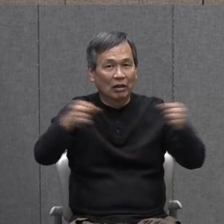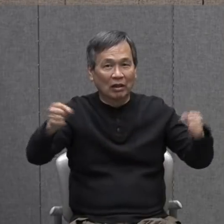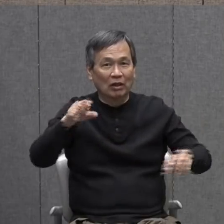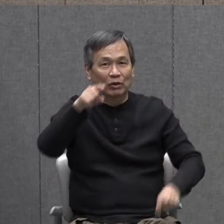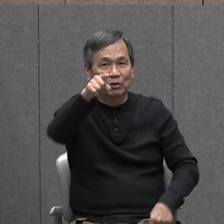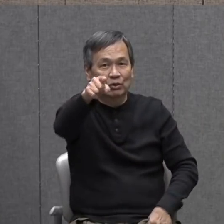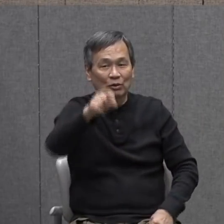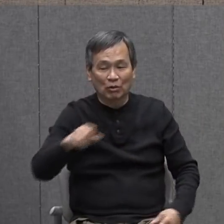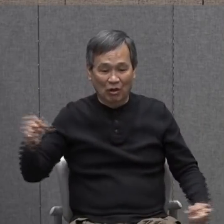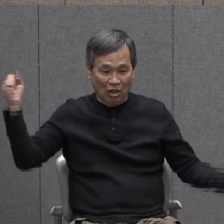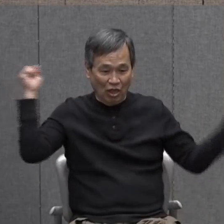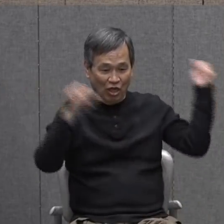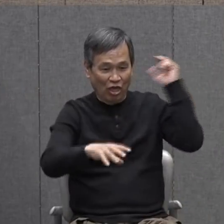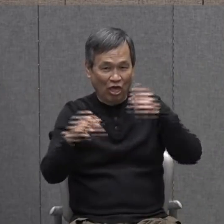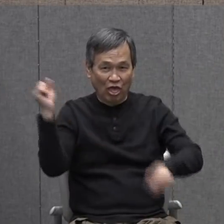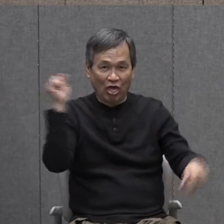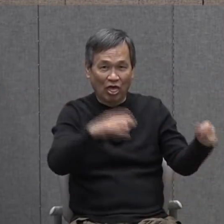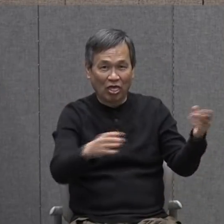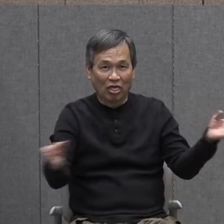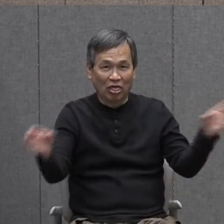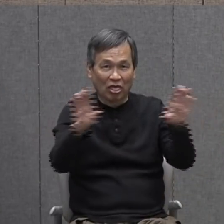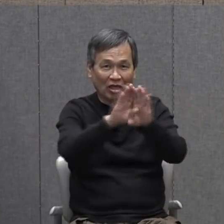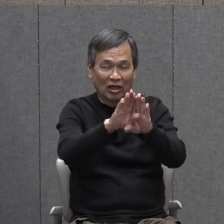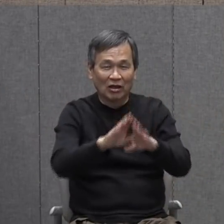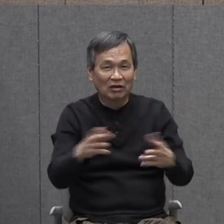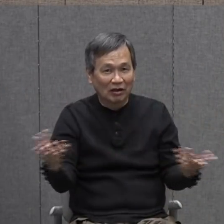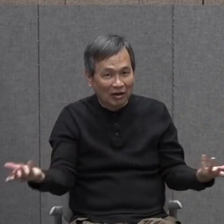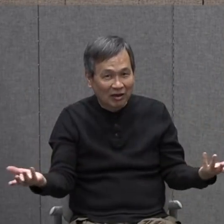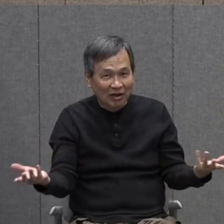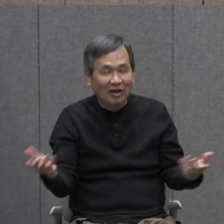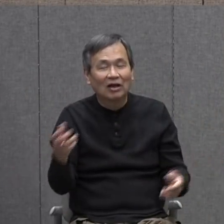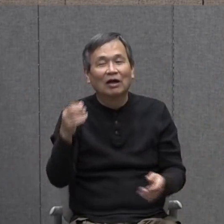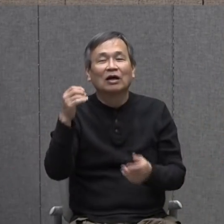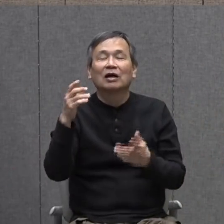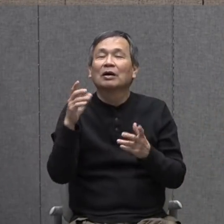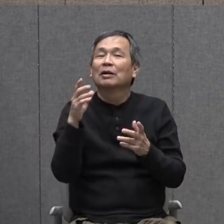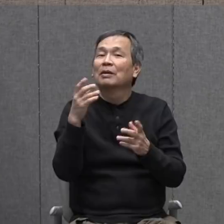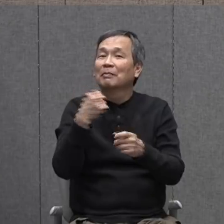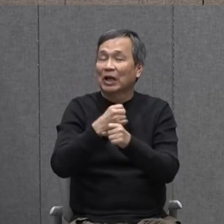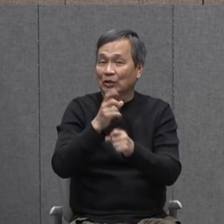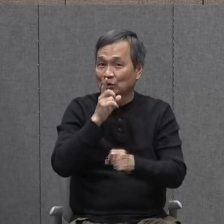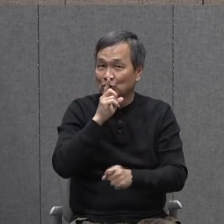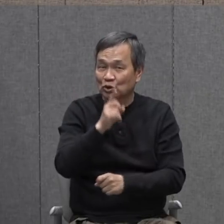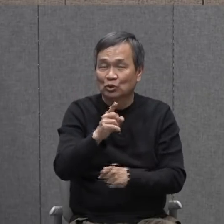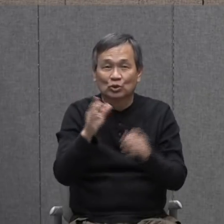Remember, your objects can be small. They can't be super big. Maybe you have a special seashell